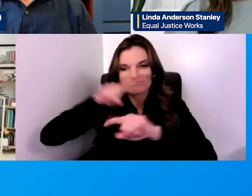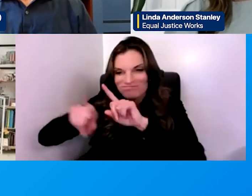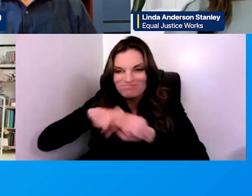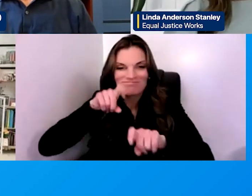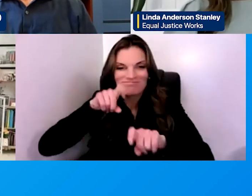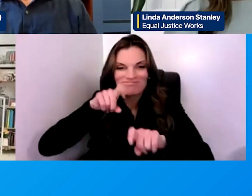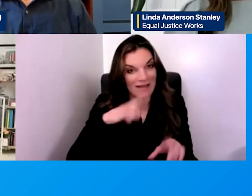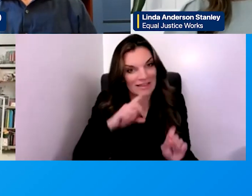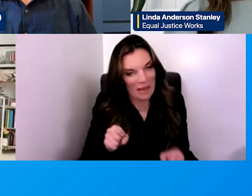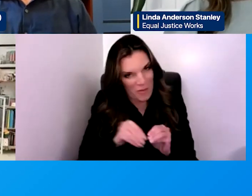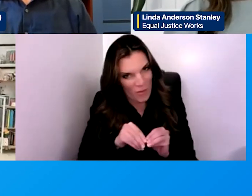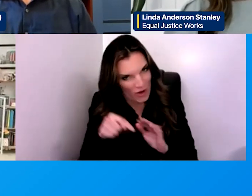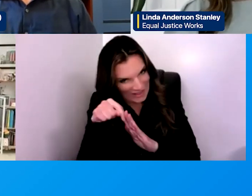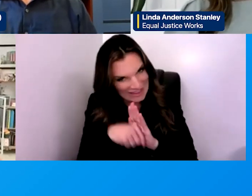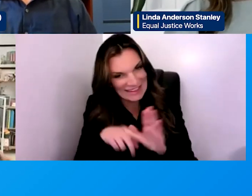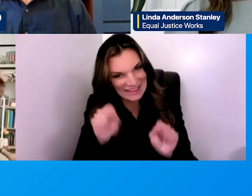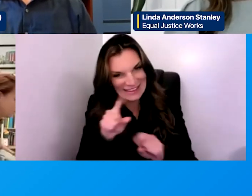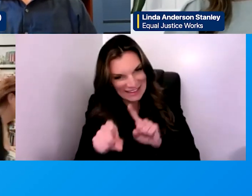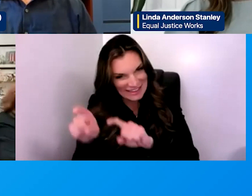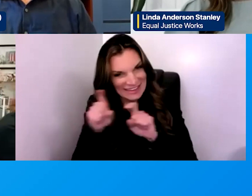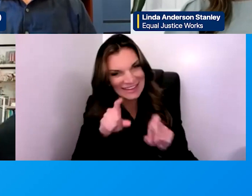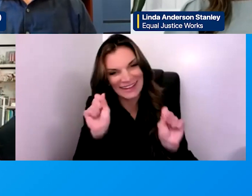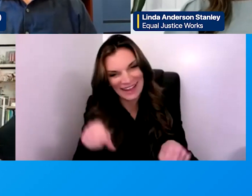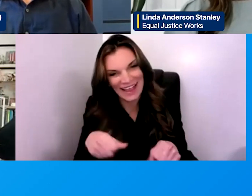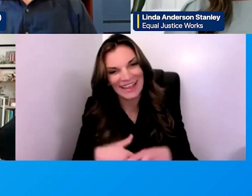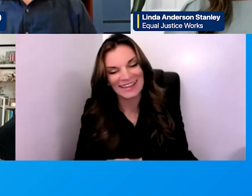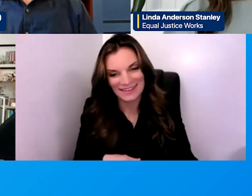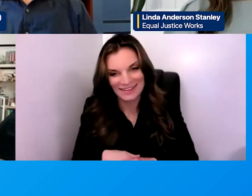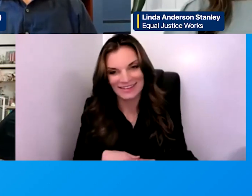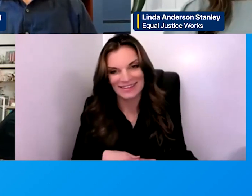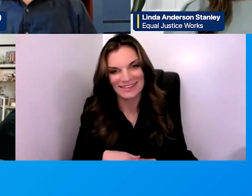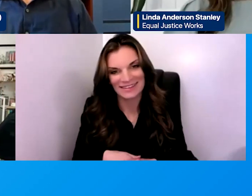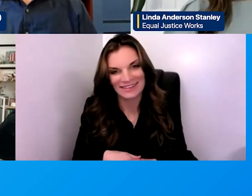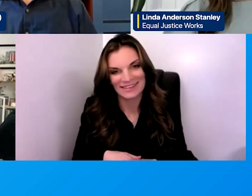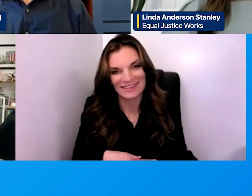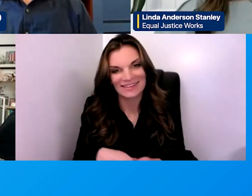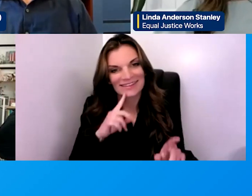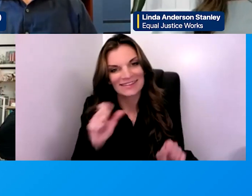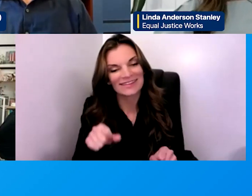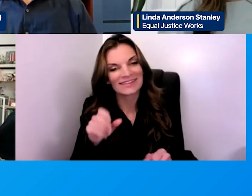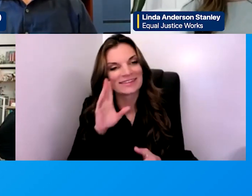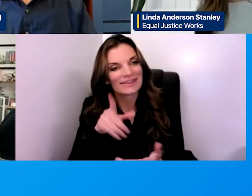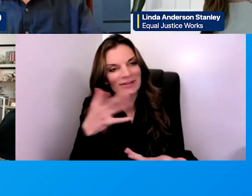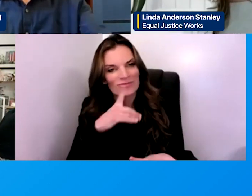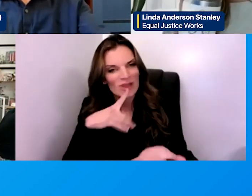you all, you know, many more questions than what you have said in terms of this rich and thoughtful discussion.